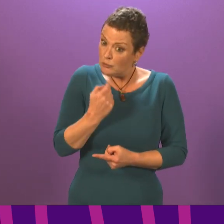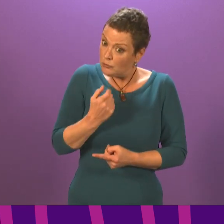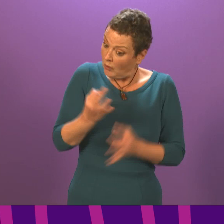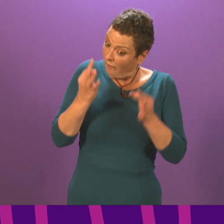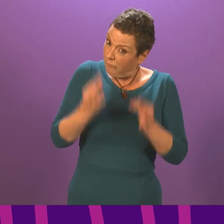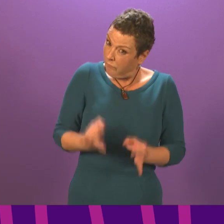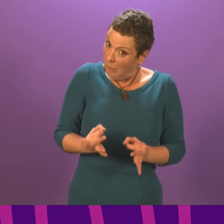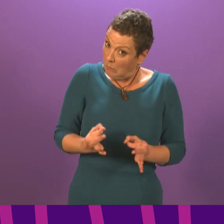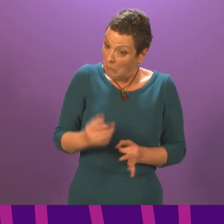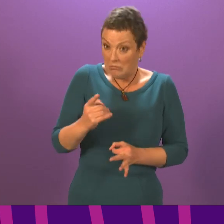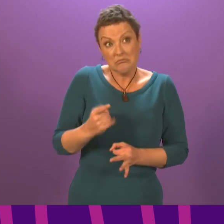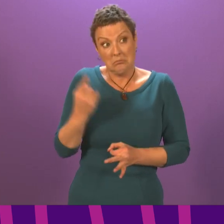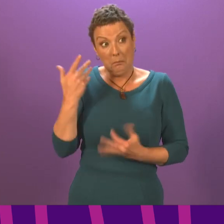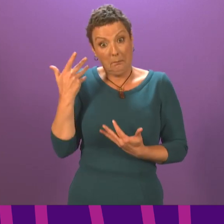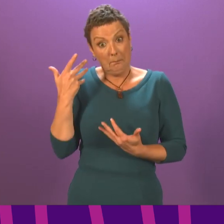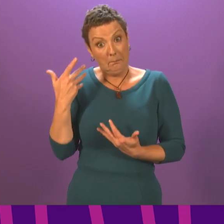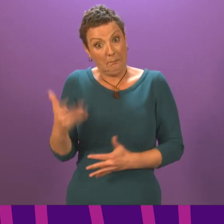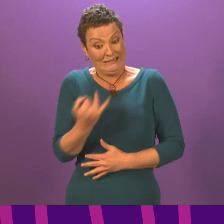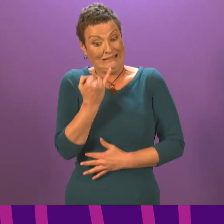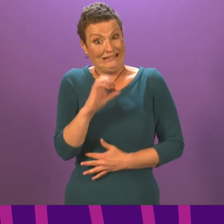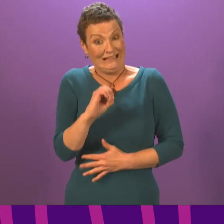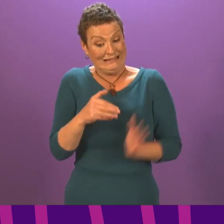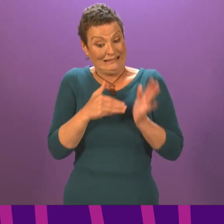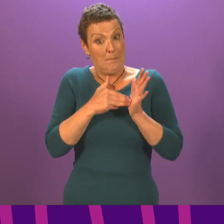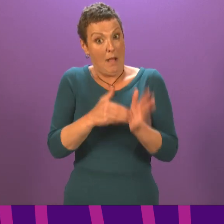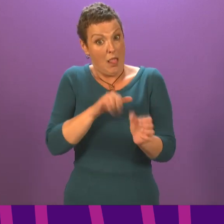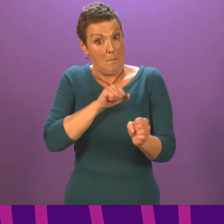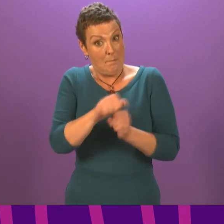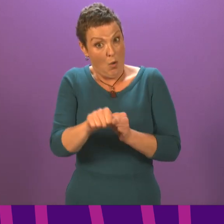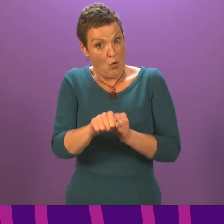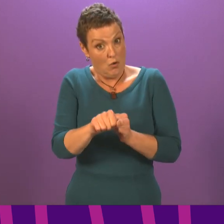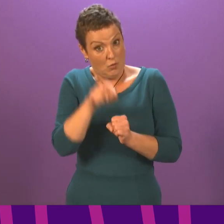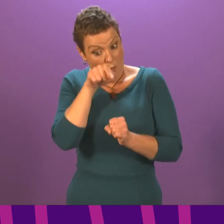£60 million Covid spend that was recently earmarked for tourism will be used to provide